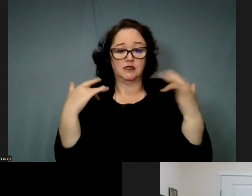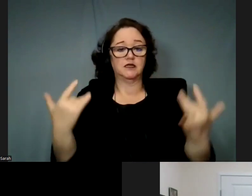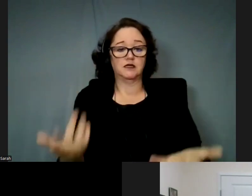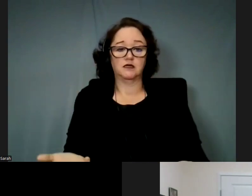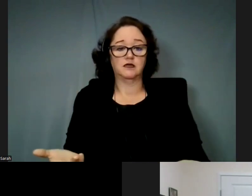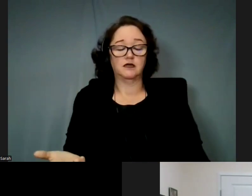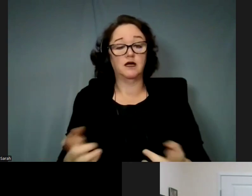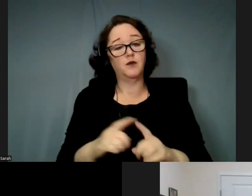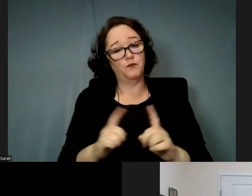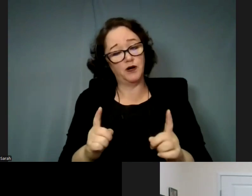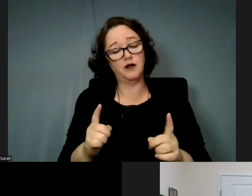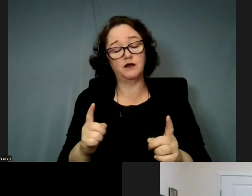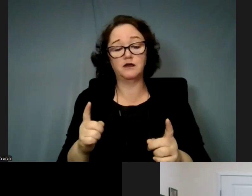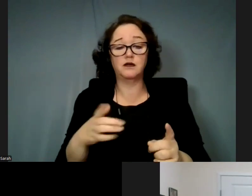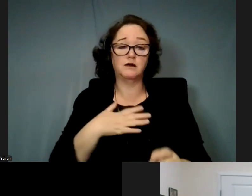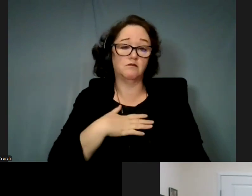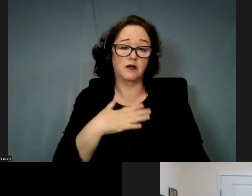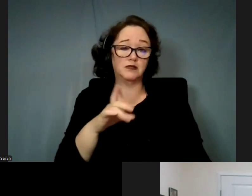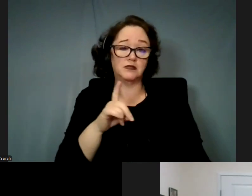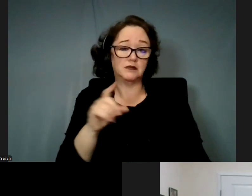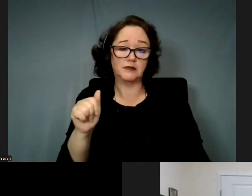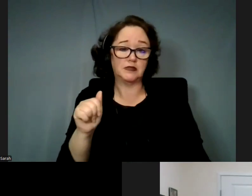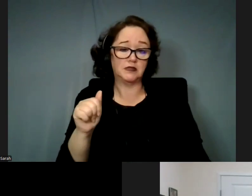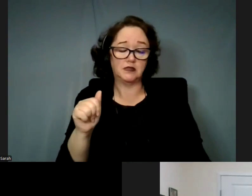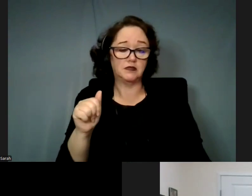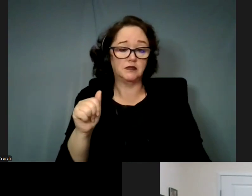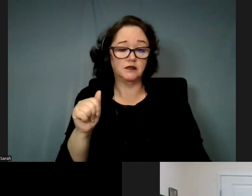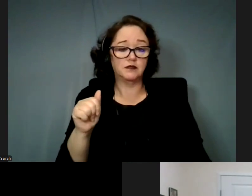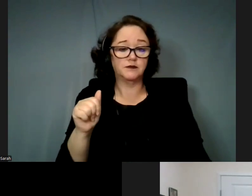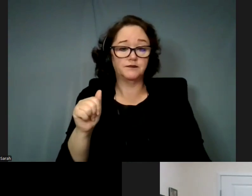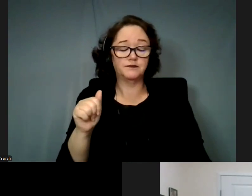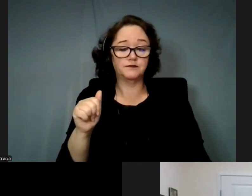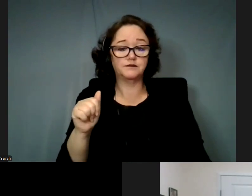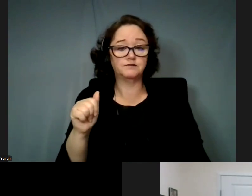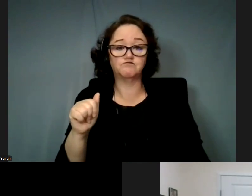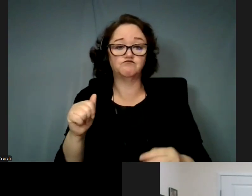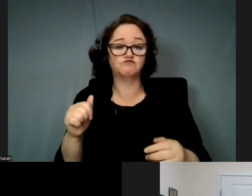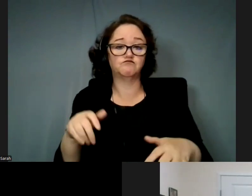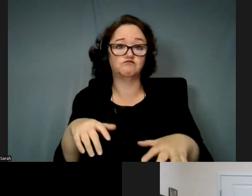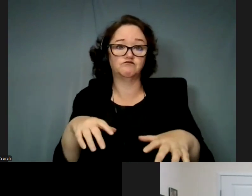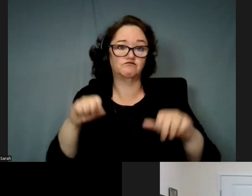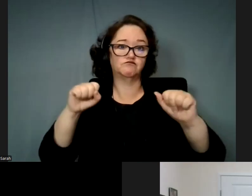my life. I was happy just doing PR work. I was living with my